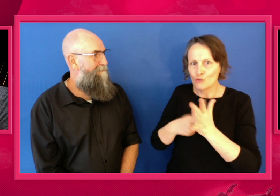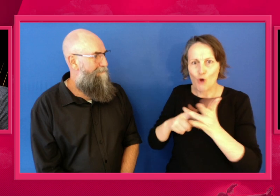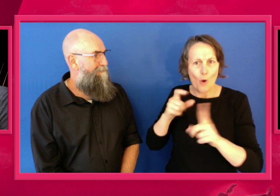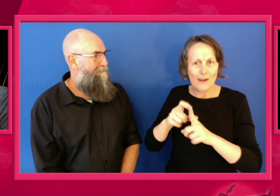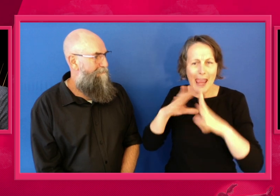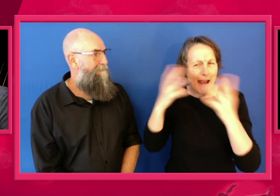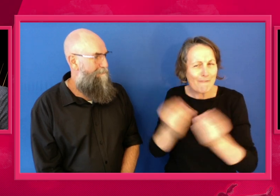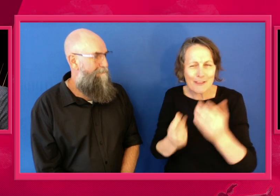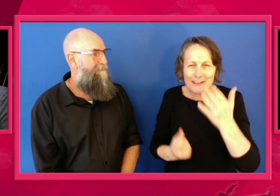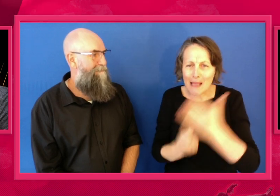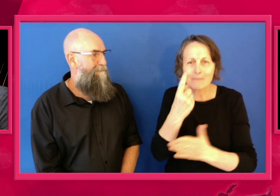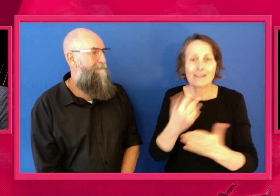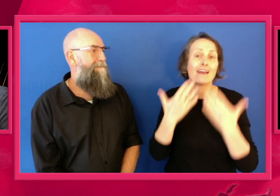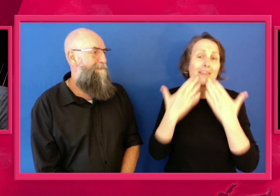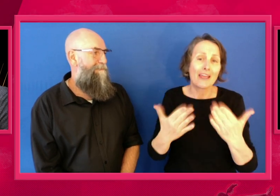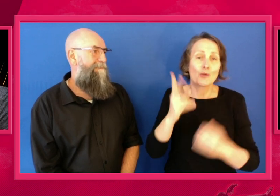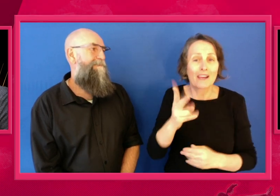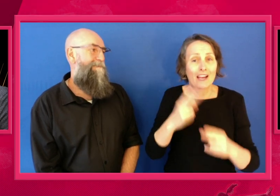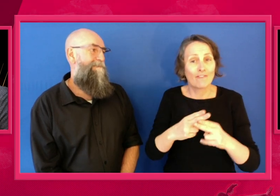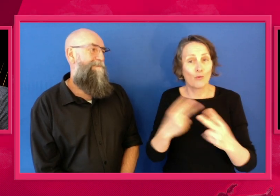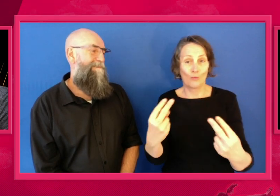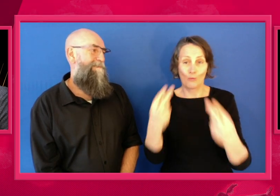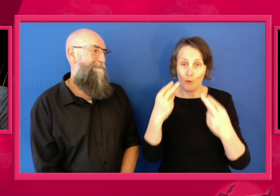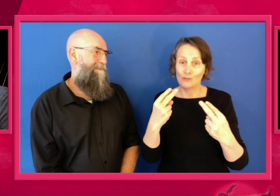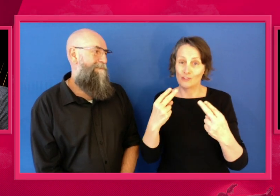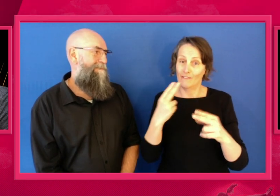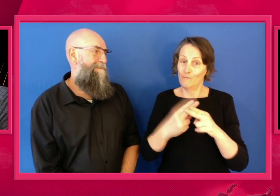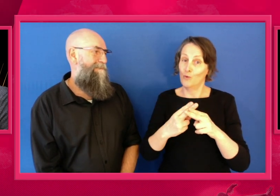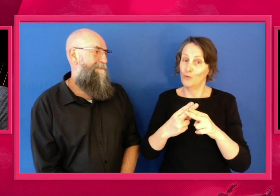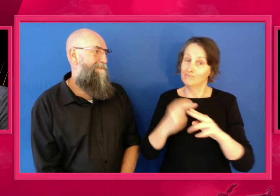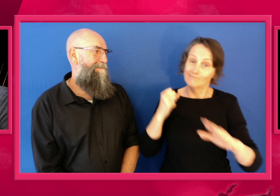once again, and thank you again for joining us on You Little Ripper. We bring you all